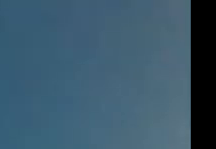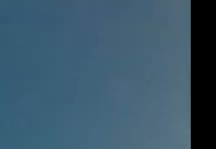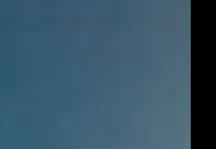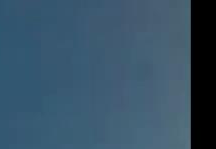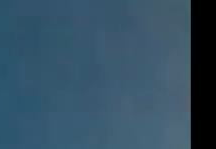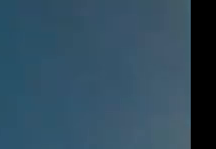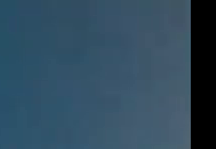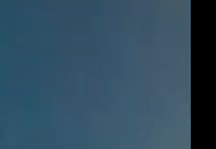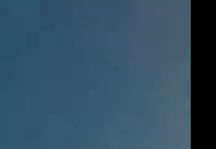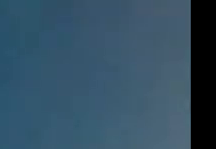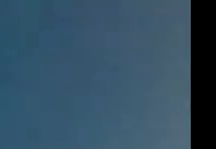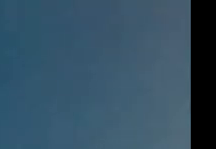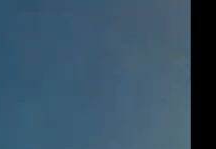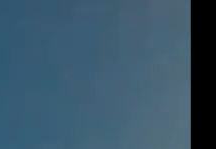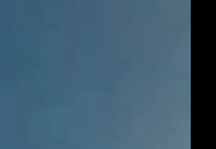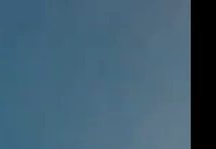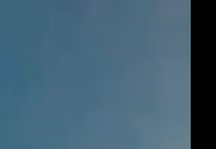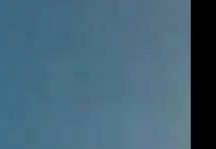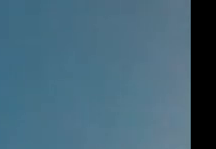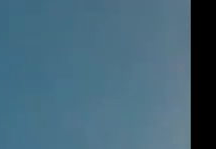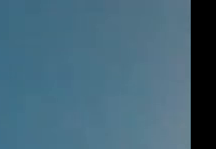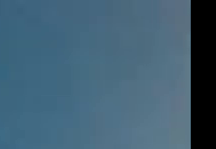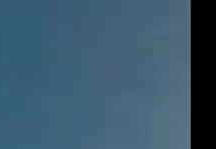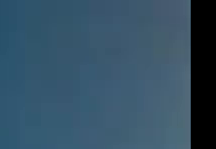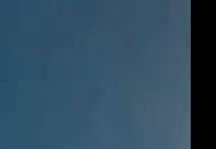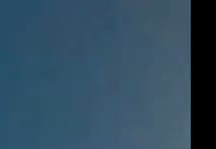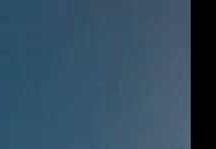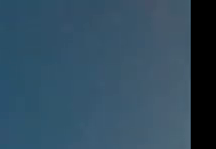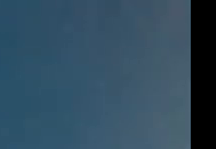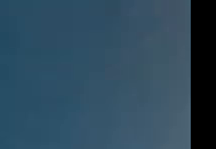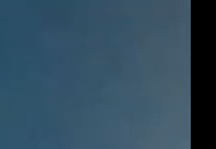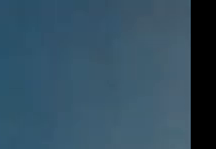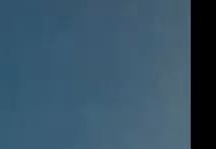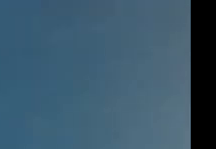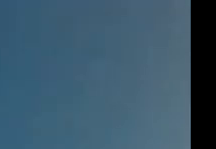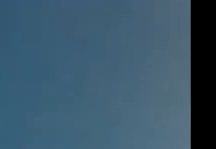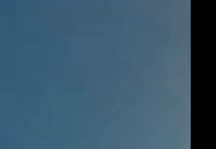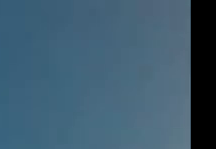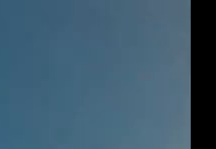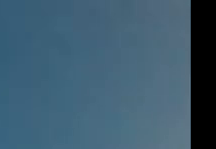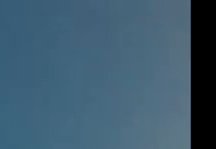So Grace asks, "I was wondering if you could talk about "how tutors can approach tutoring appointments